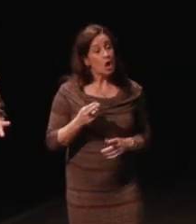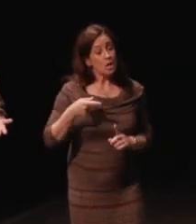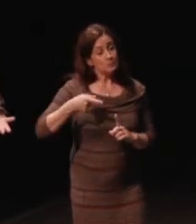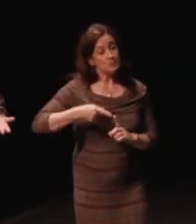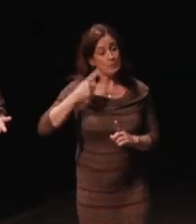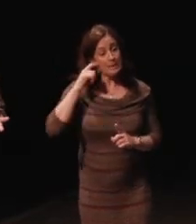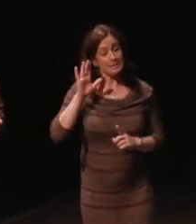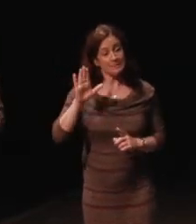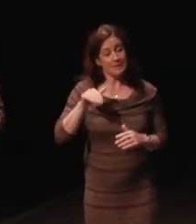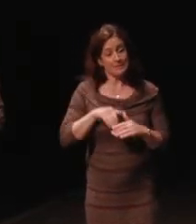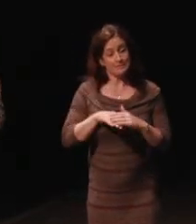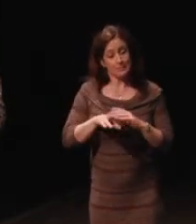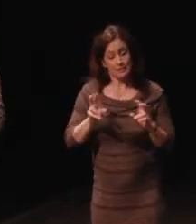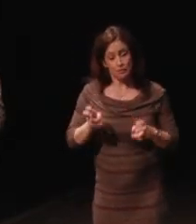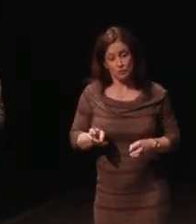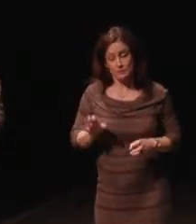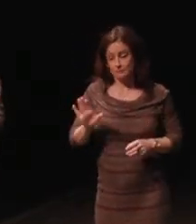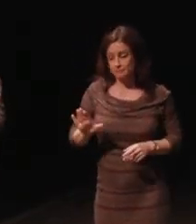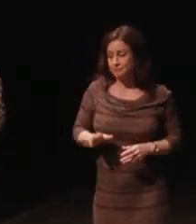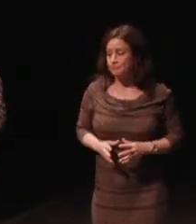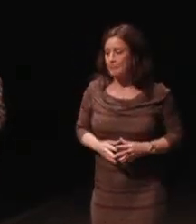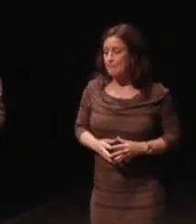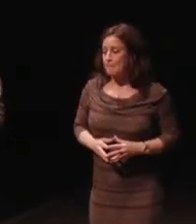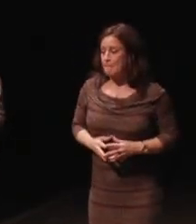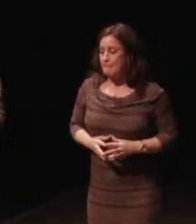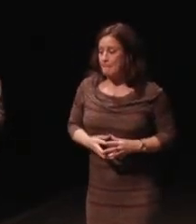his particular accessibility issues.